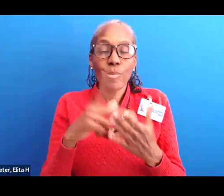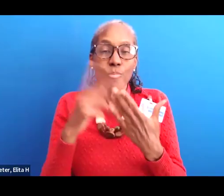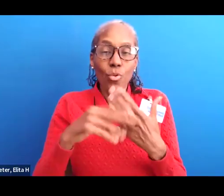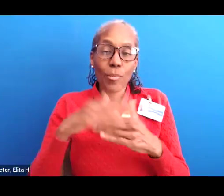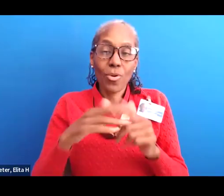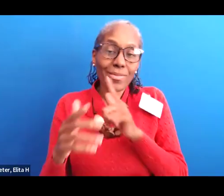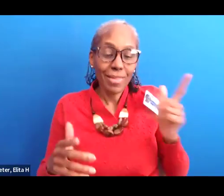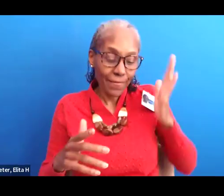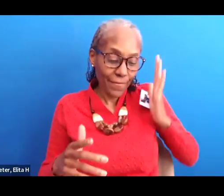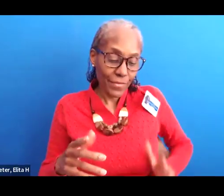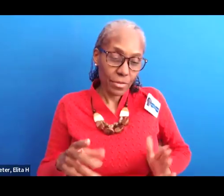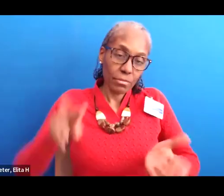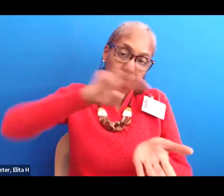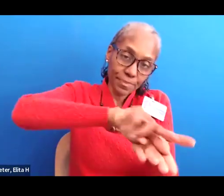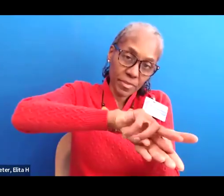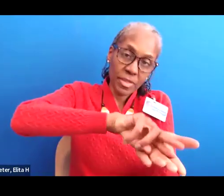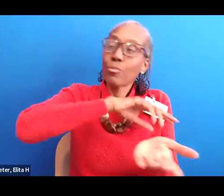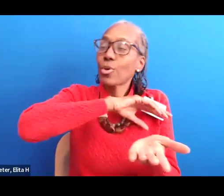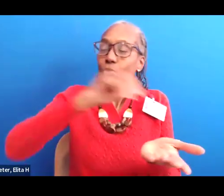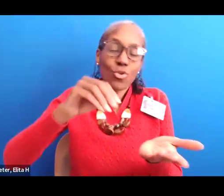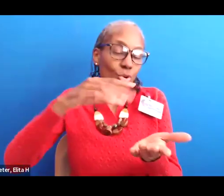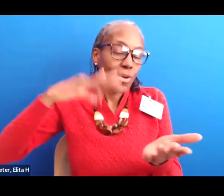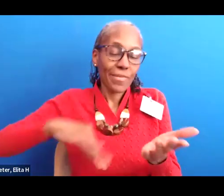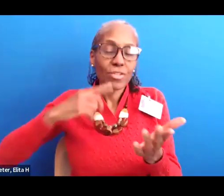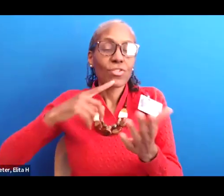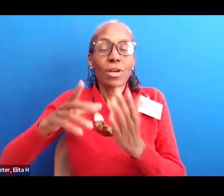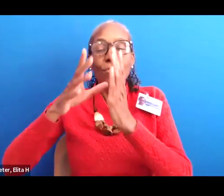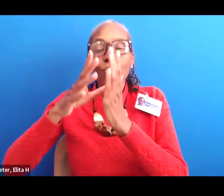But you don't have the advantage of gravity, and so it takes a lot longer.